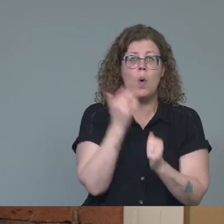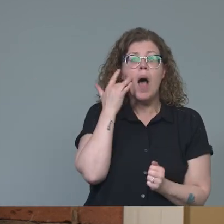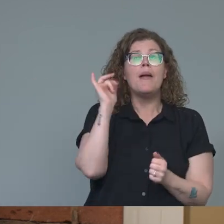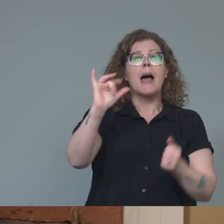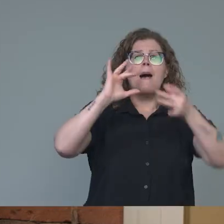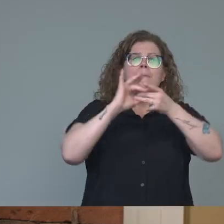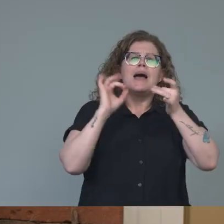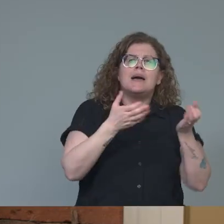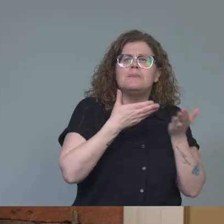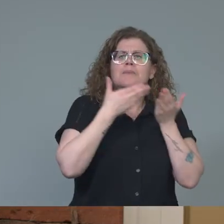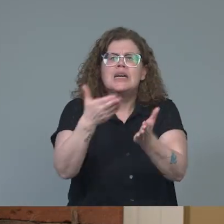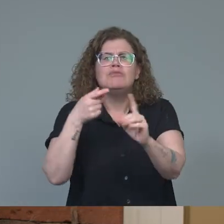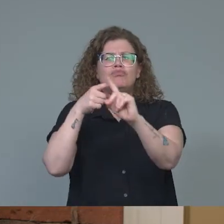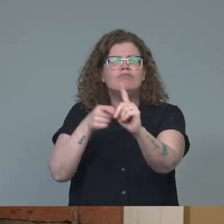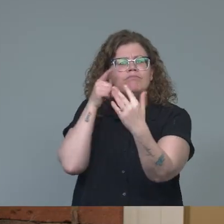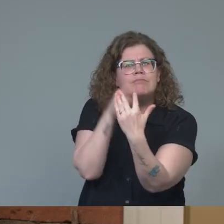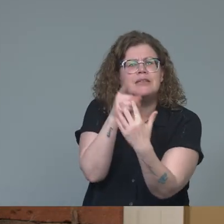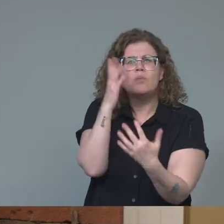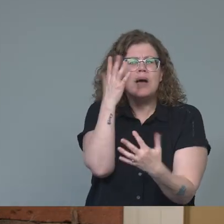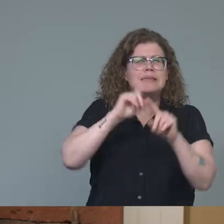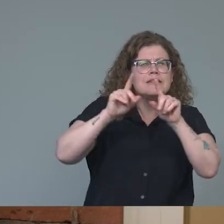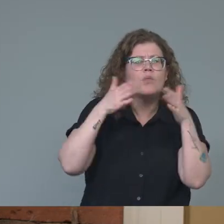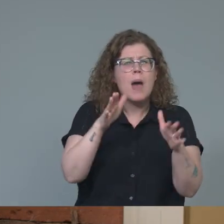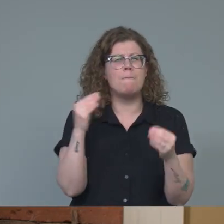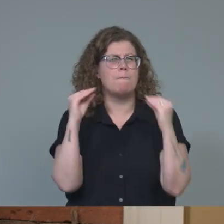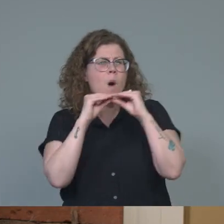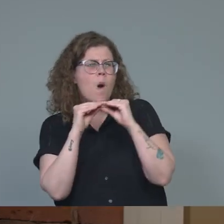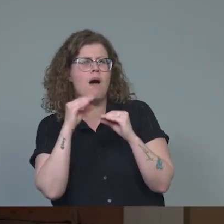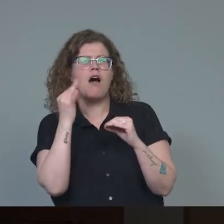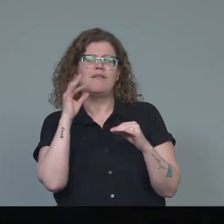word and knowledge out about a specific political issue using the arts.